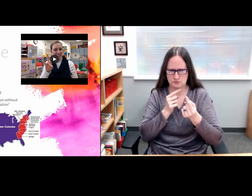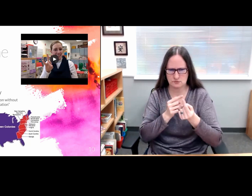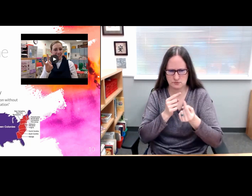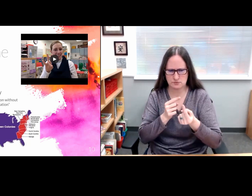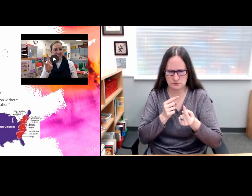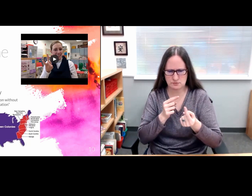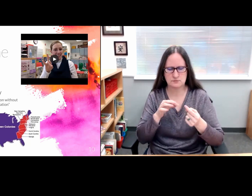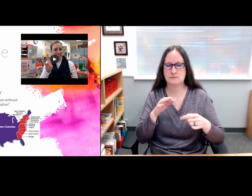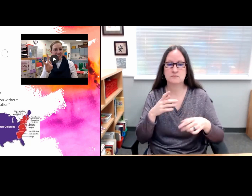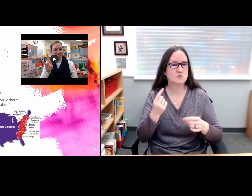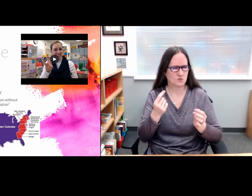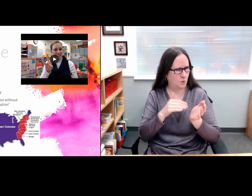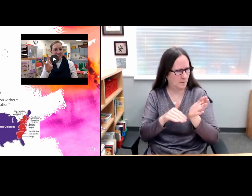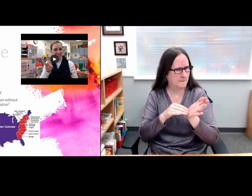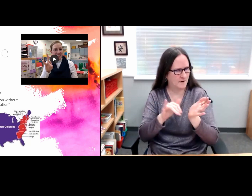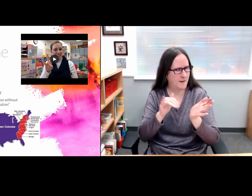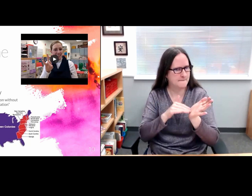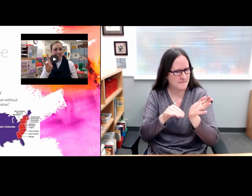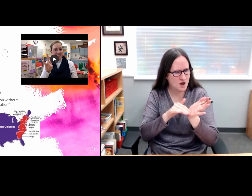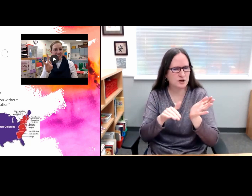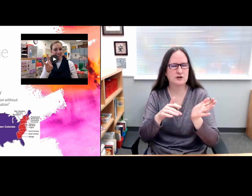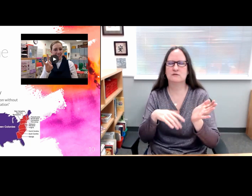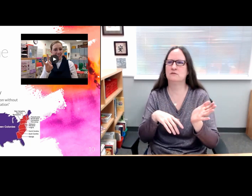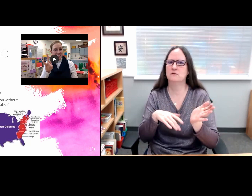when we're looking at kindergarten and first grade, there's a lot of struggles that happen.